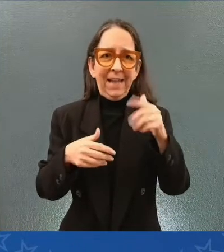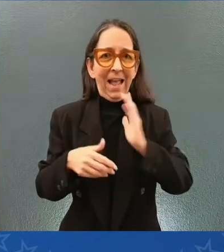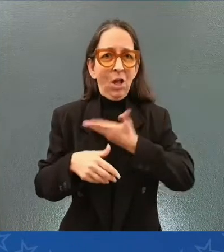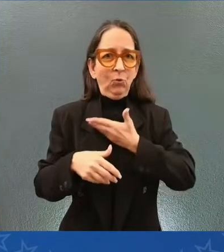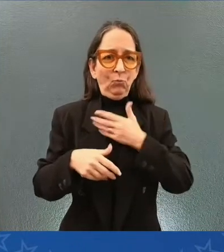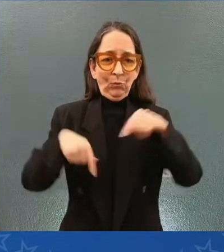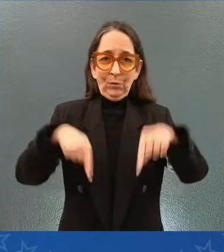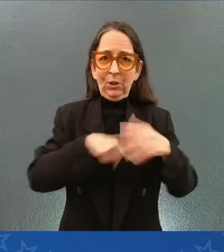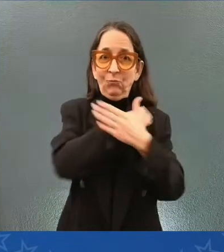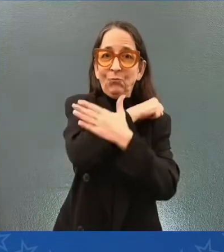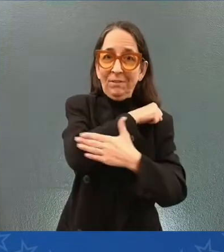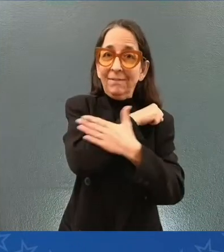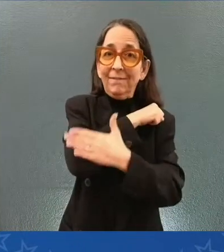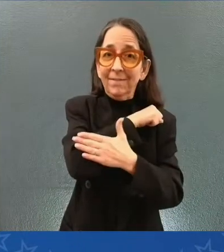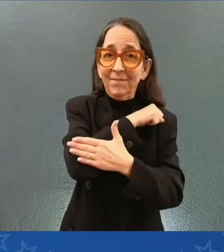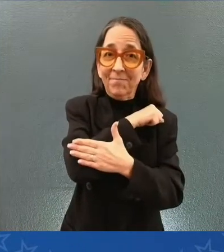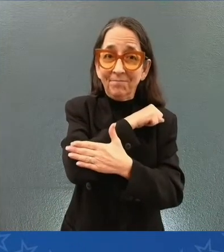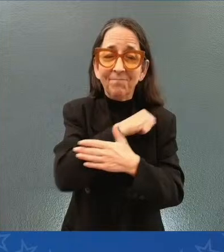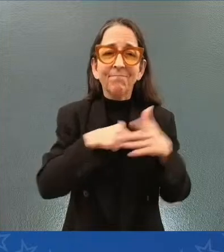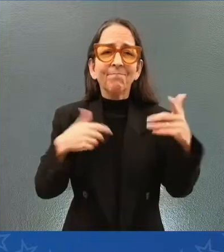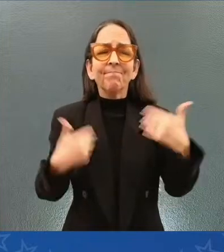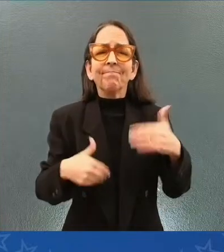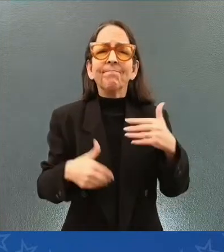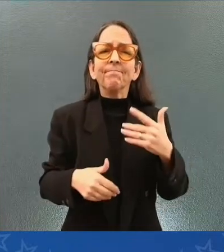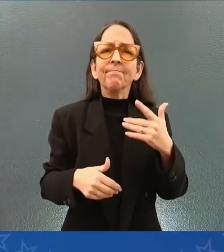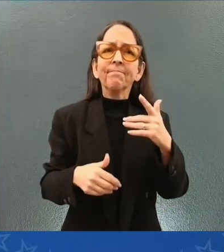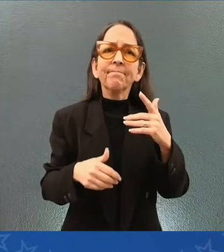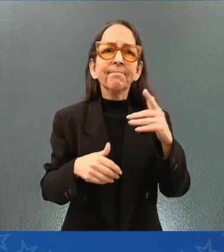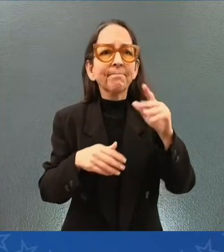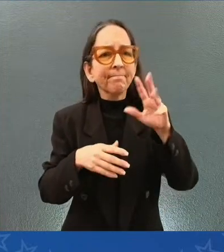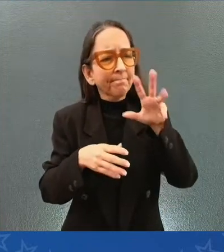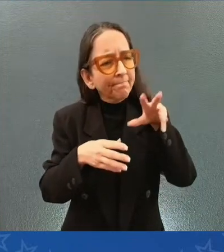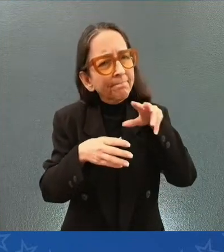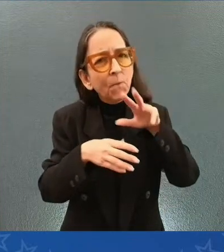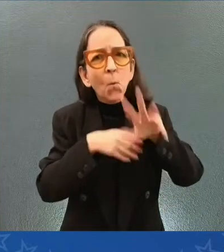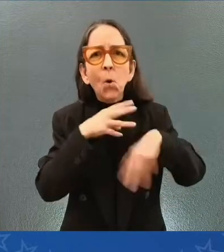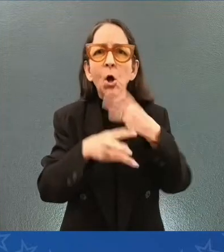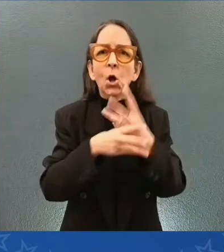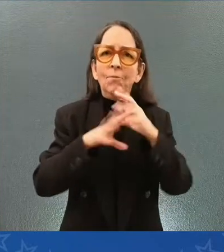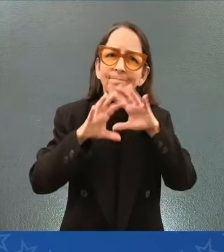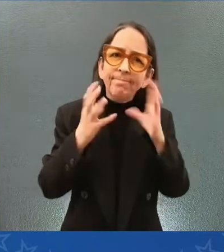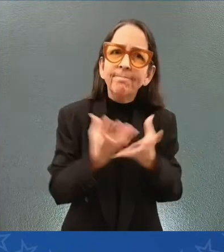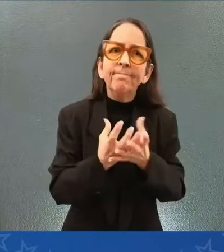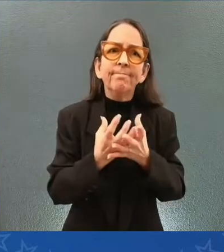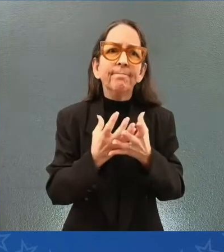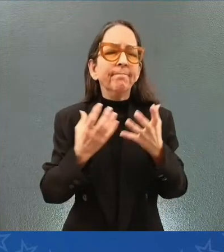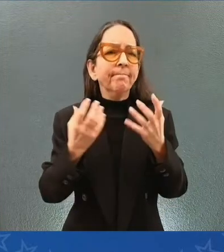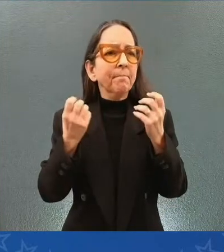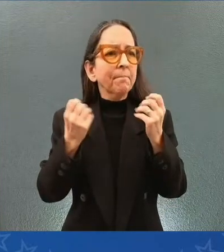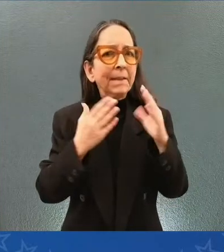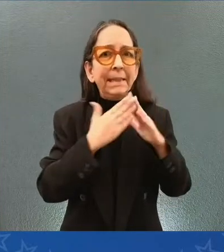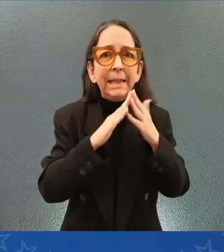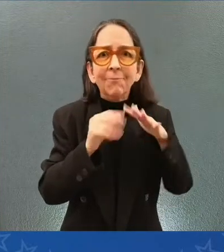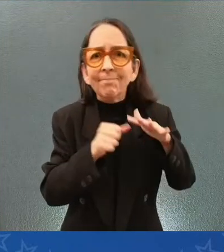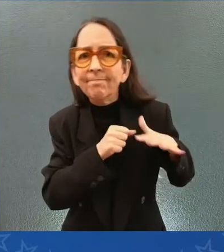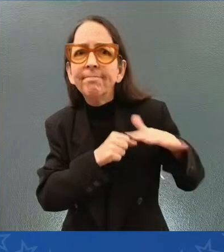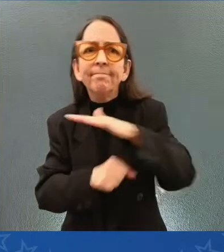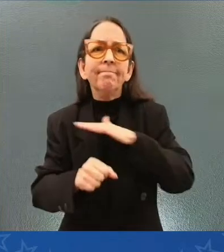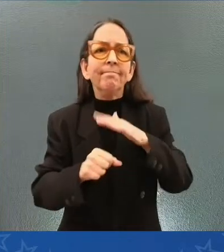that can be felt around the globe in major cities and remote areas of life. Bind us close as people and showing us